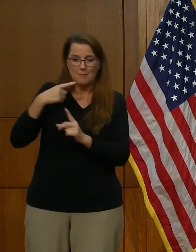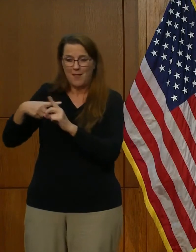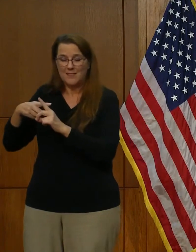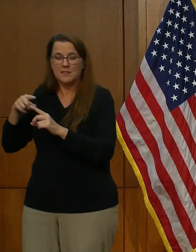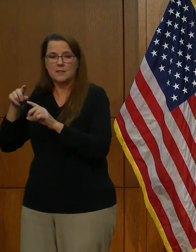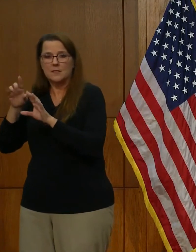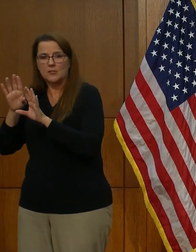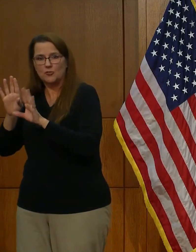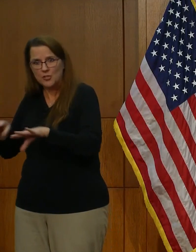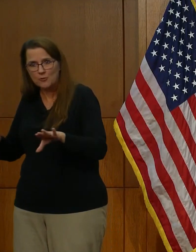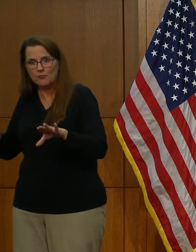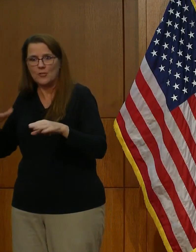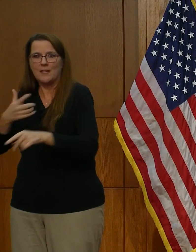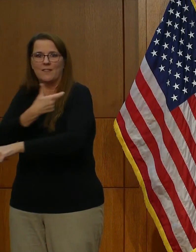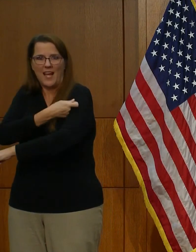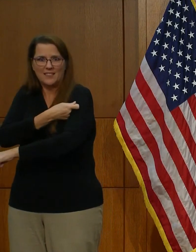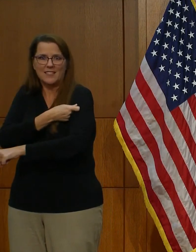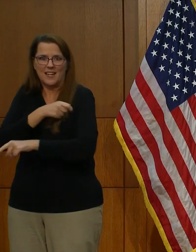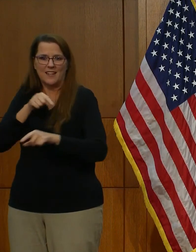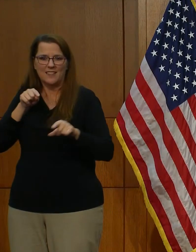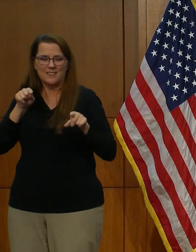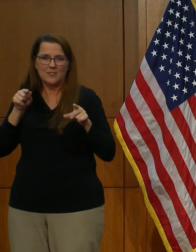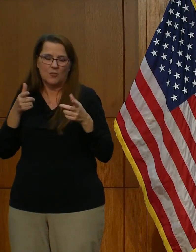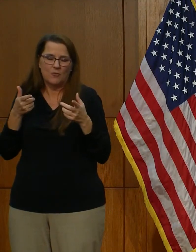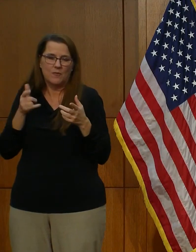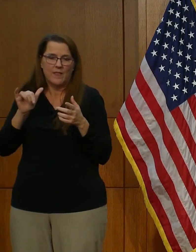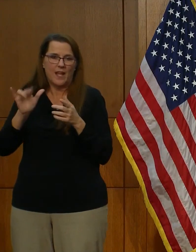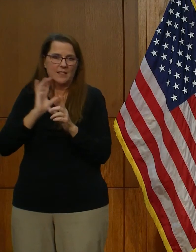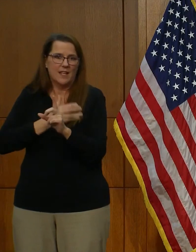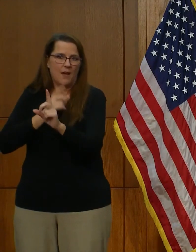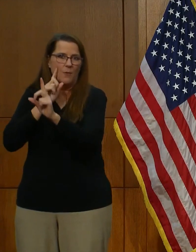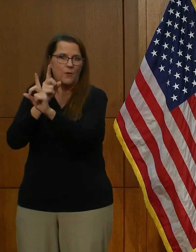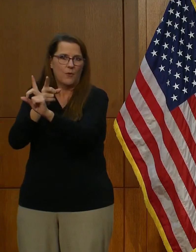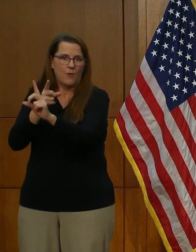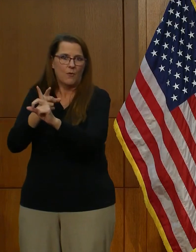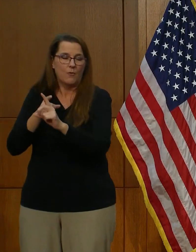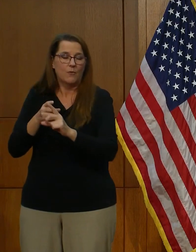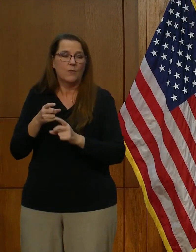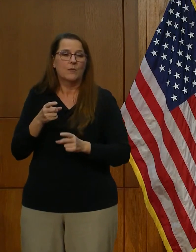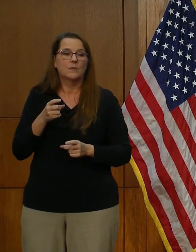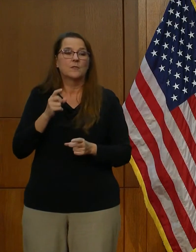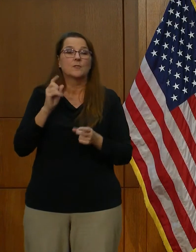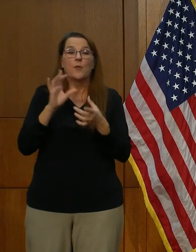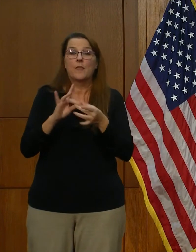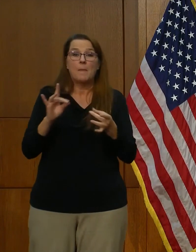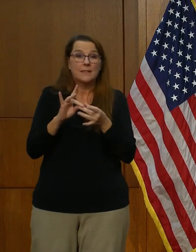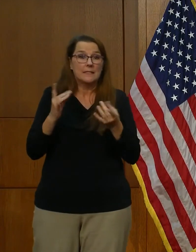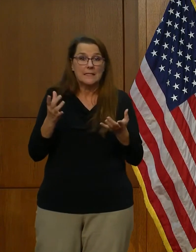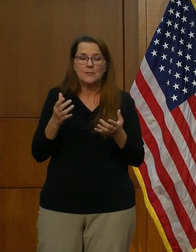ARE ADULTS AND CHILDREN. VACCINATED WHICH IS WHAT OUR